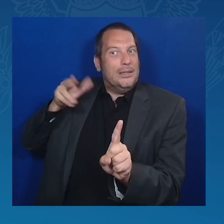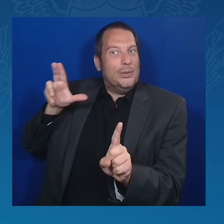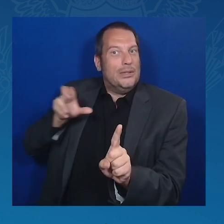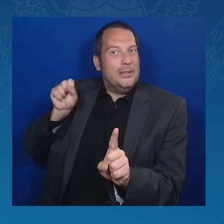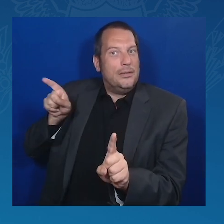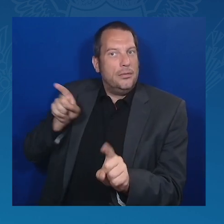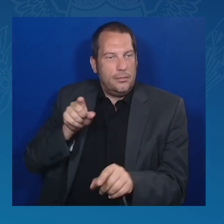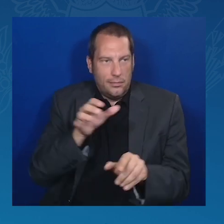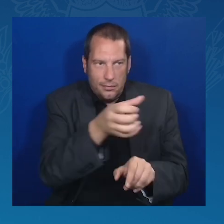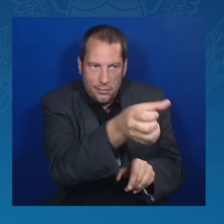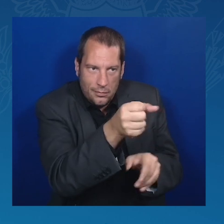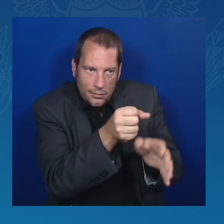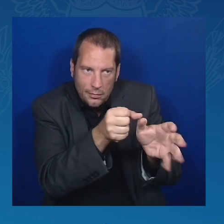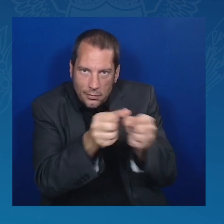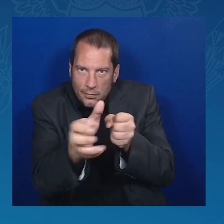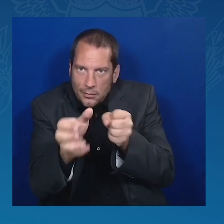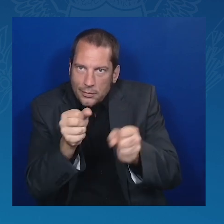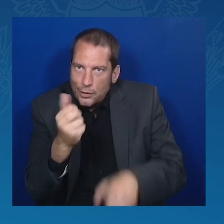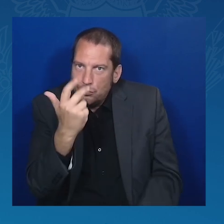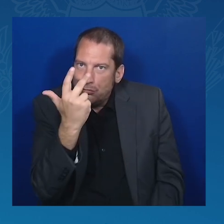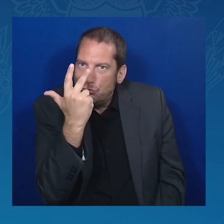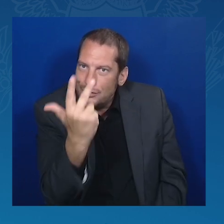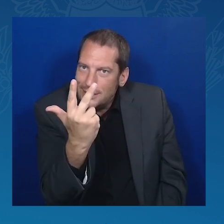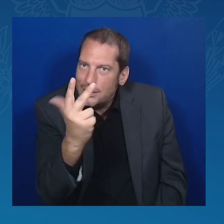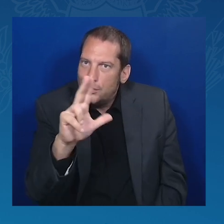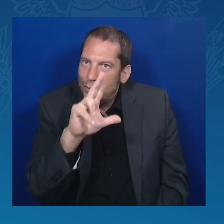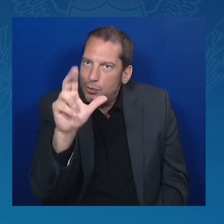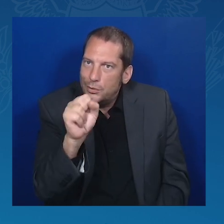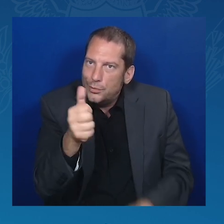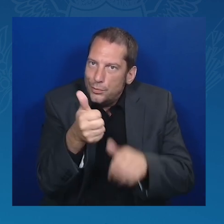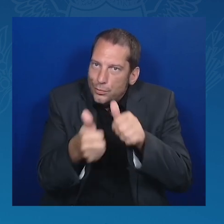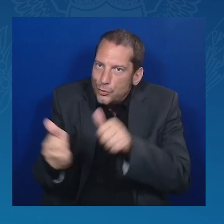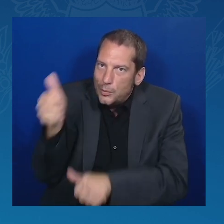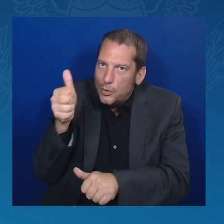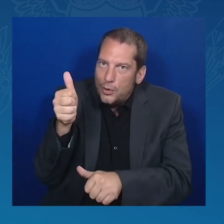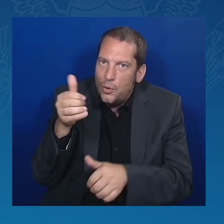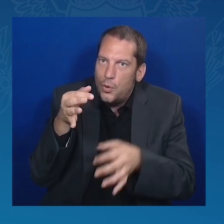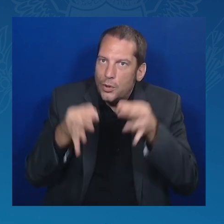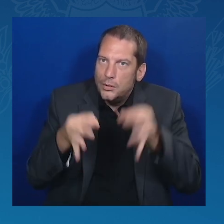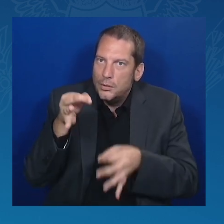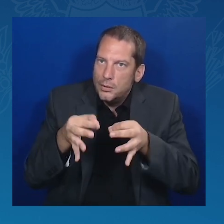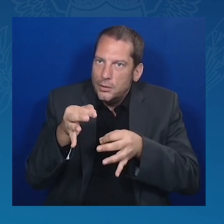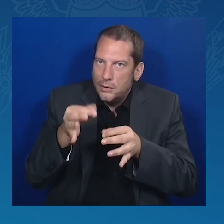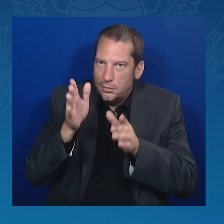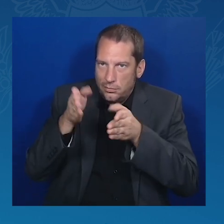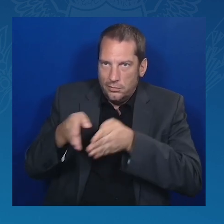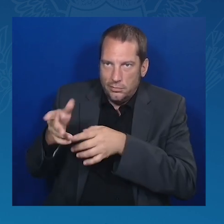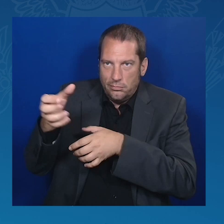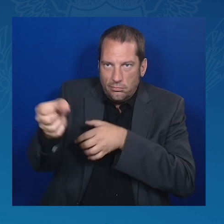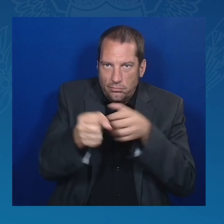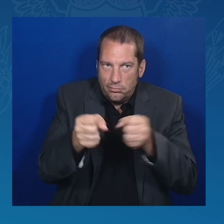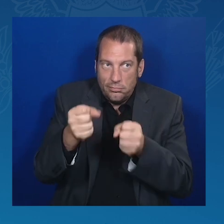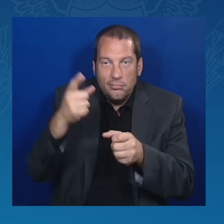the protections of Roe v Wade, and they did as he intended. And let me tell you,